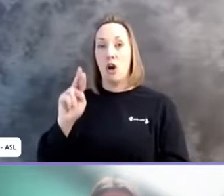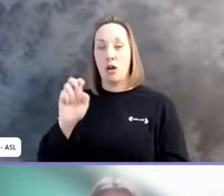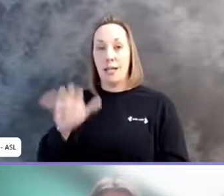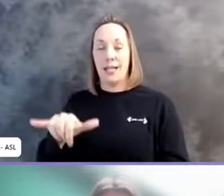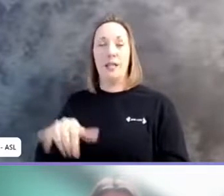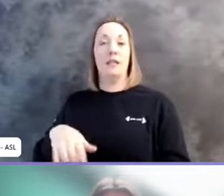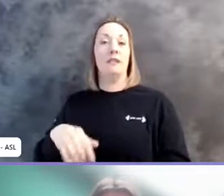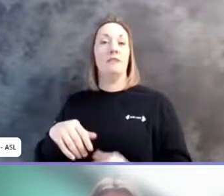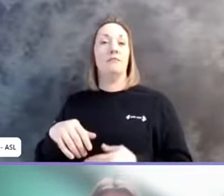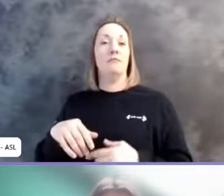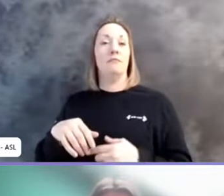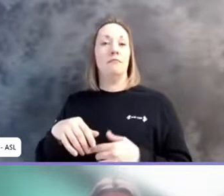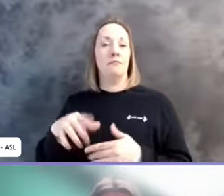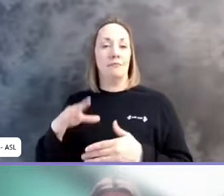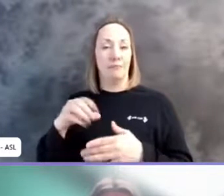senior executive designer,